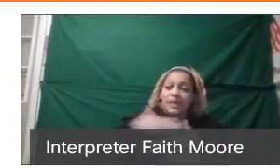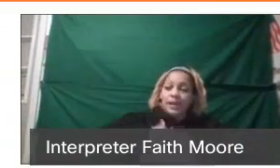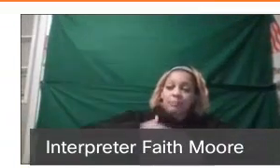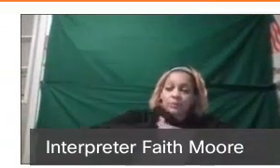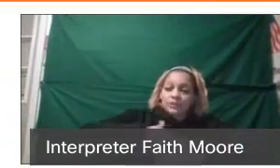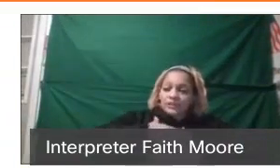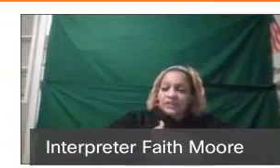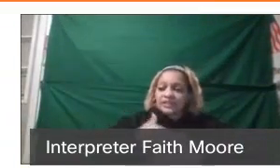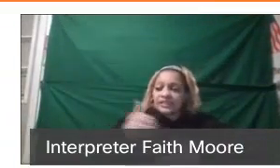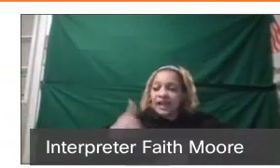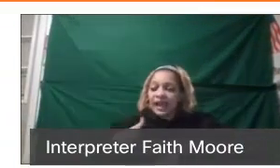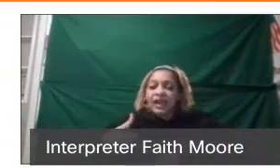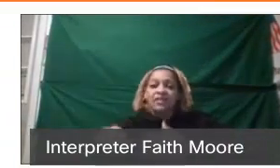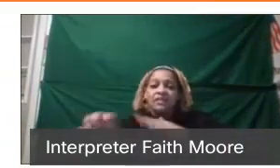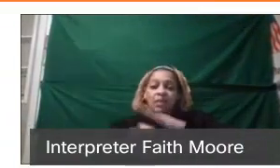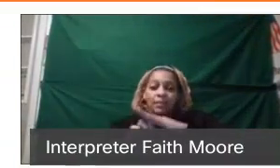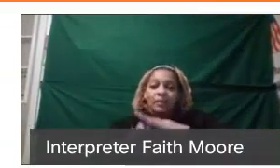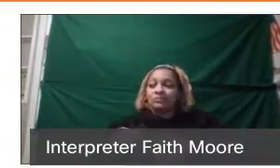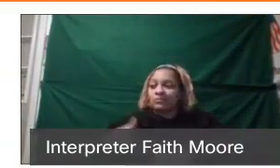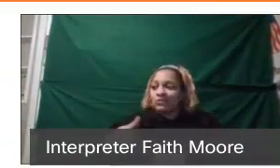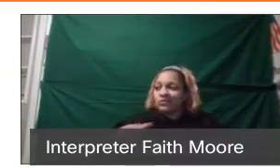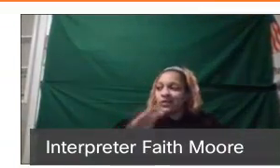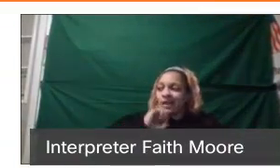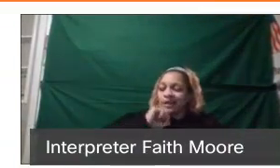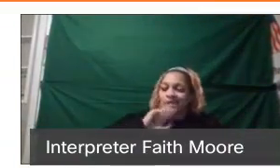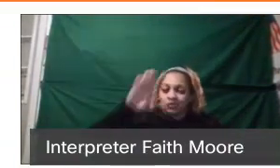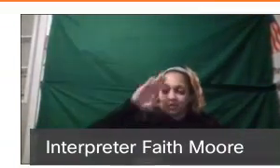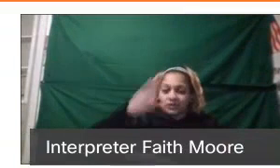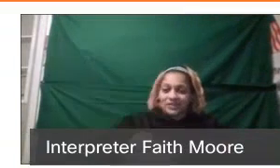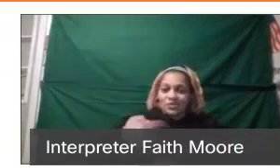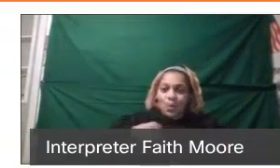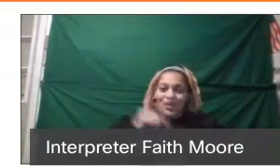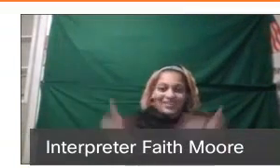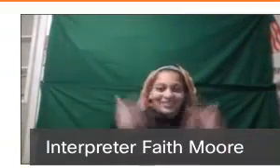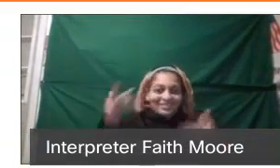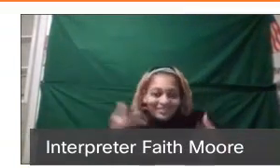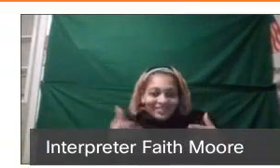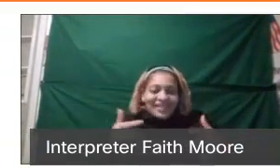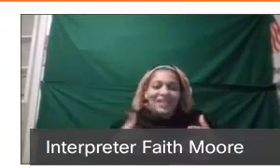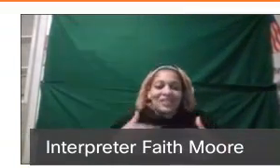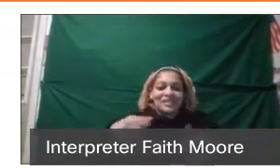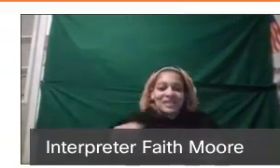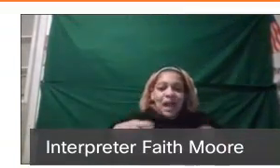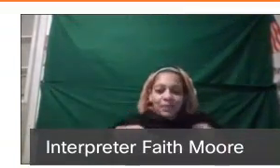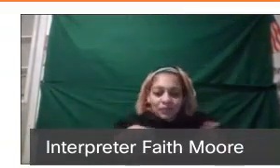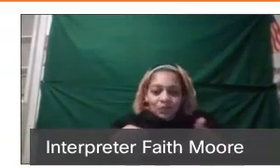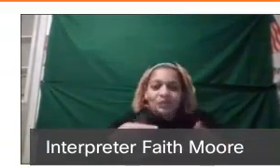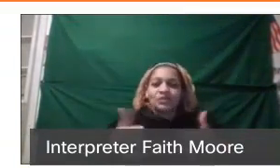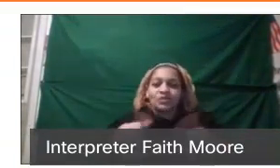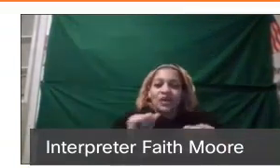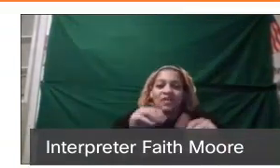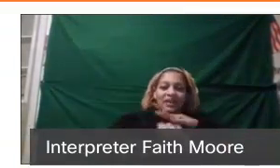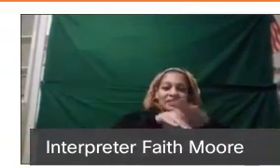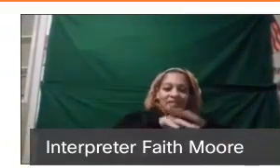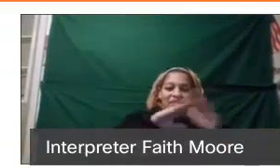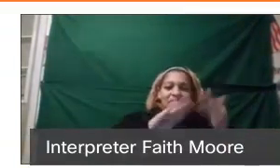Elementary school, son of my own who, and we are both really excited about this opportunity to have better access to downtown ampa, Silver Spring.